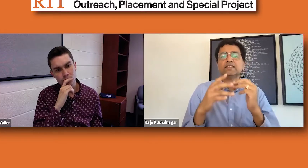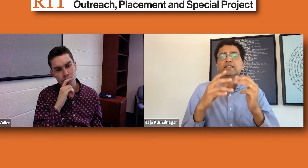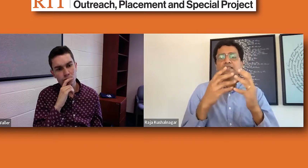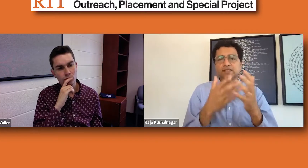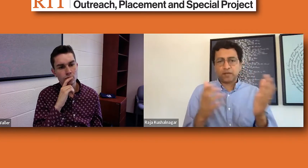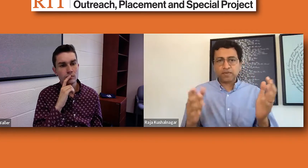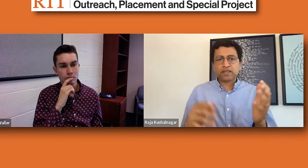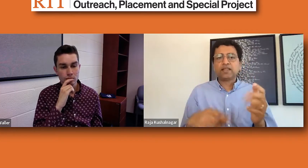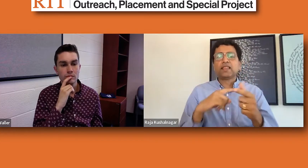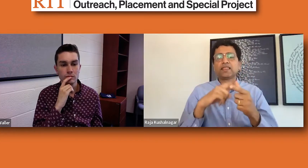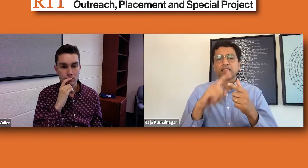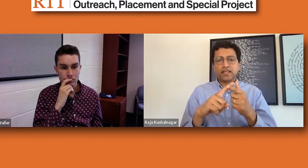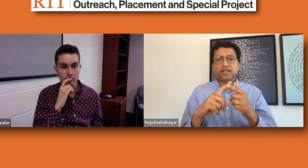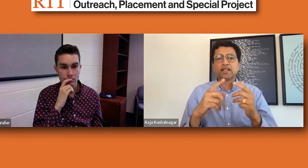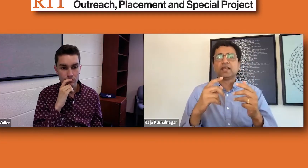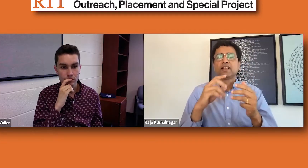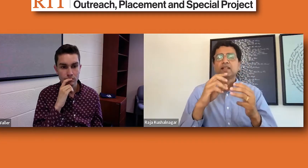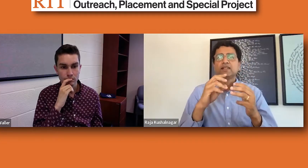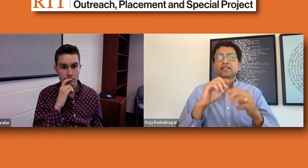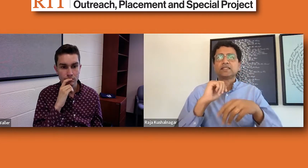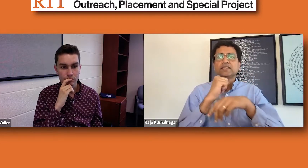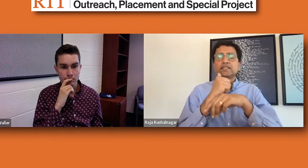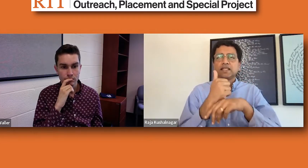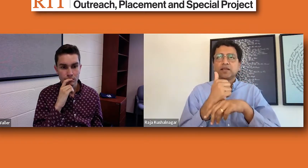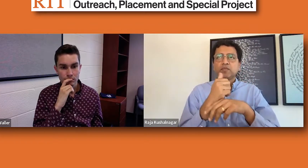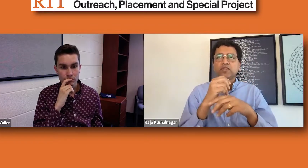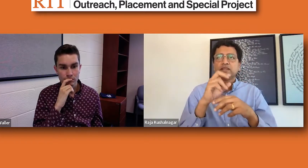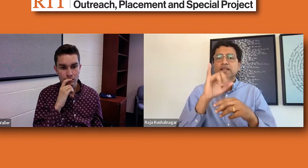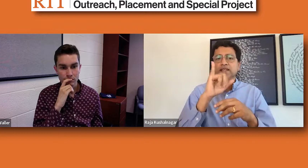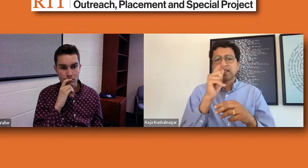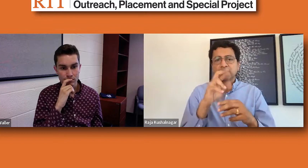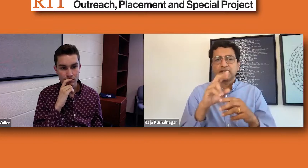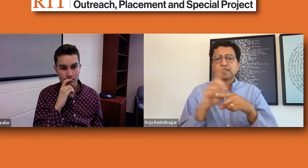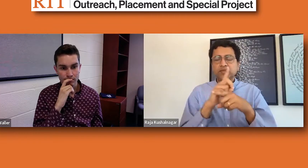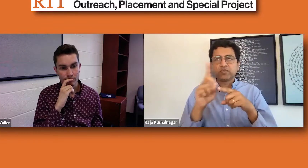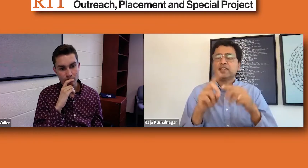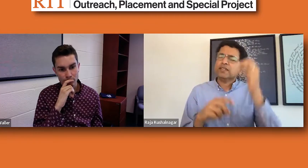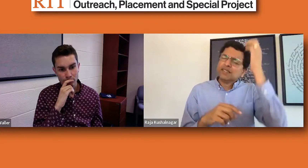and then they want to apply this to things like access technology,